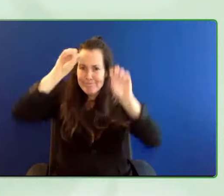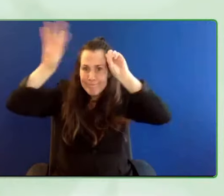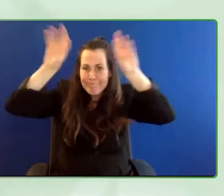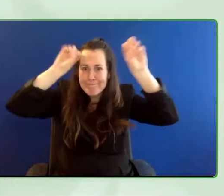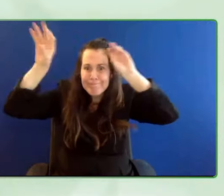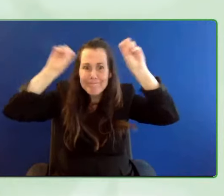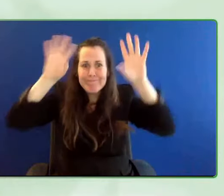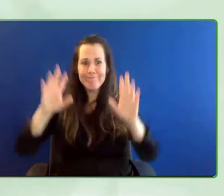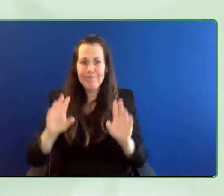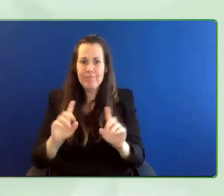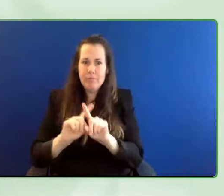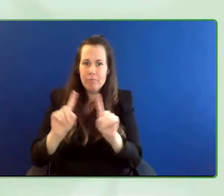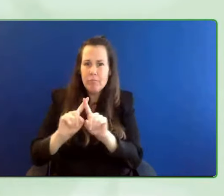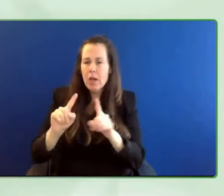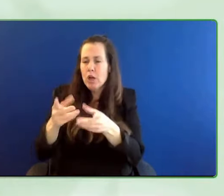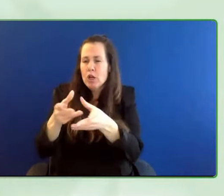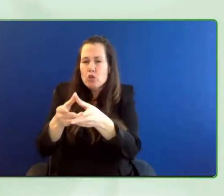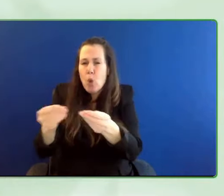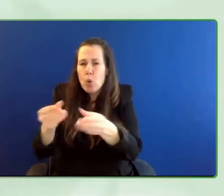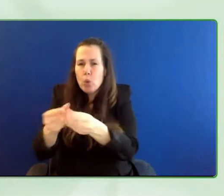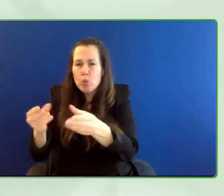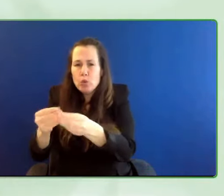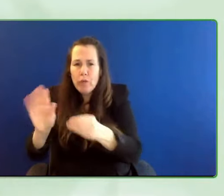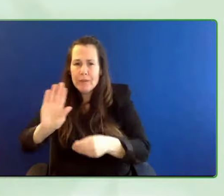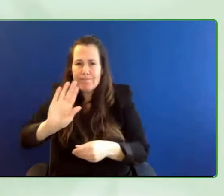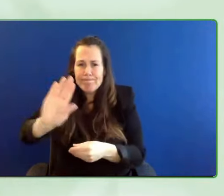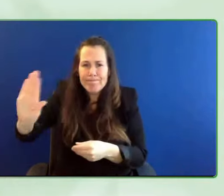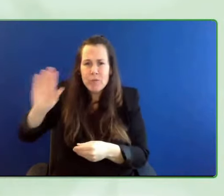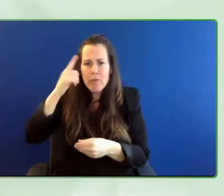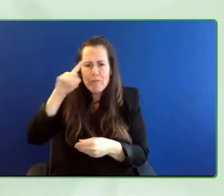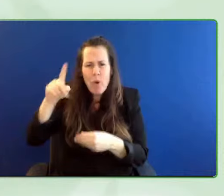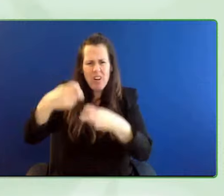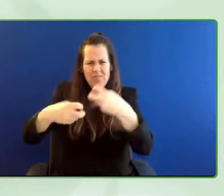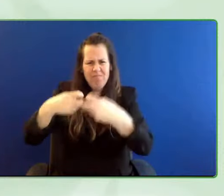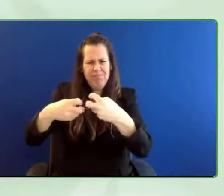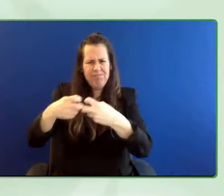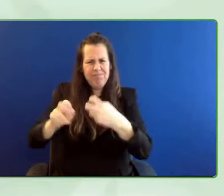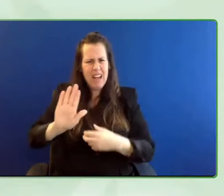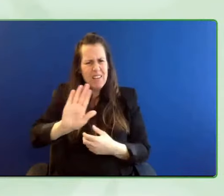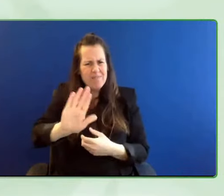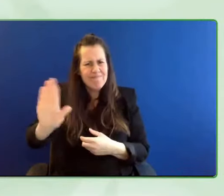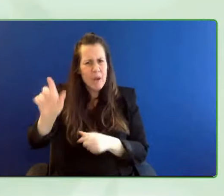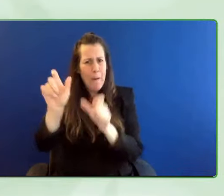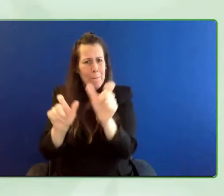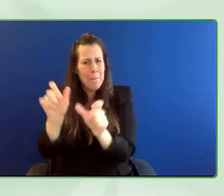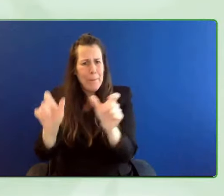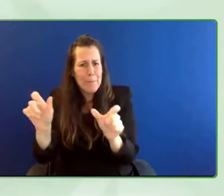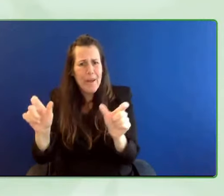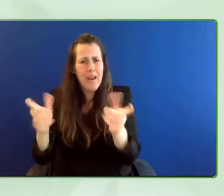And it is through our work together that we really see opportunities to reach many more